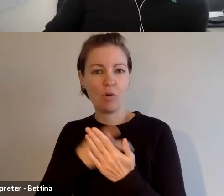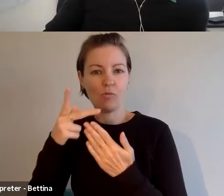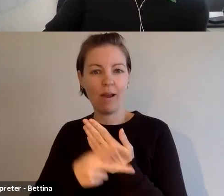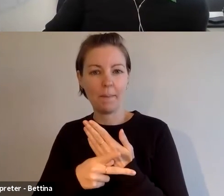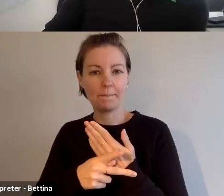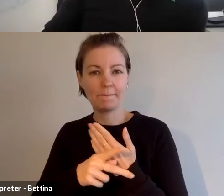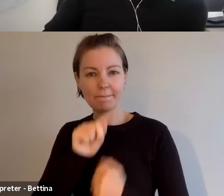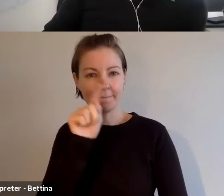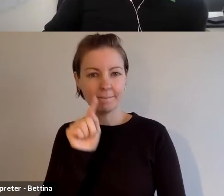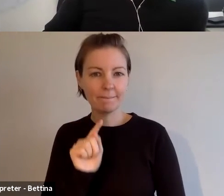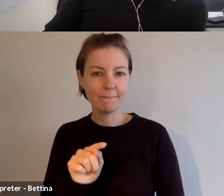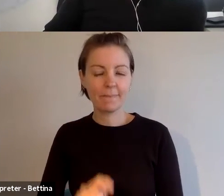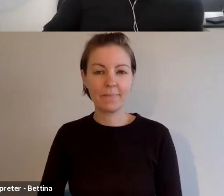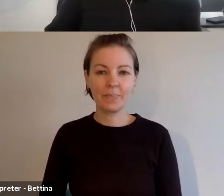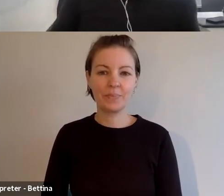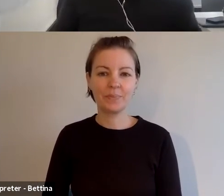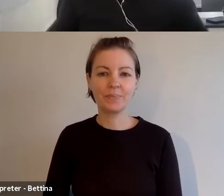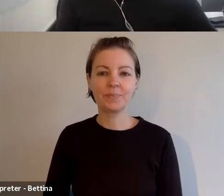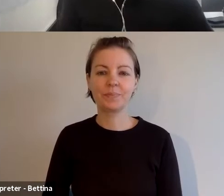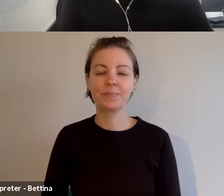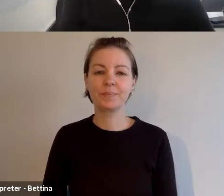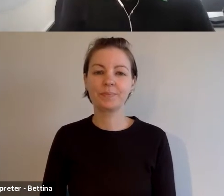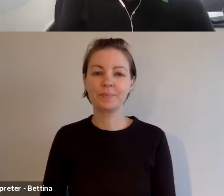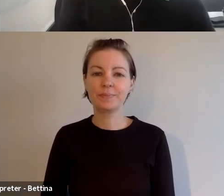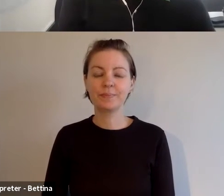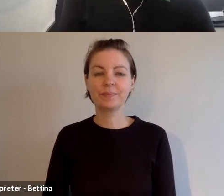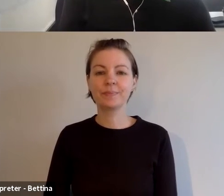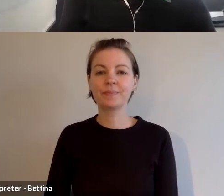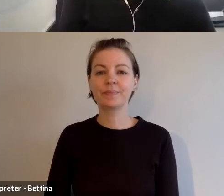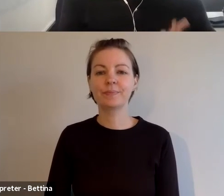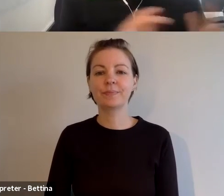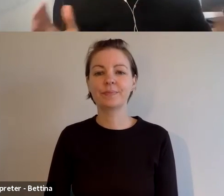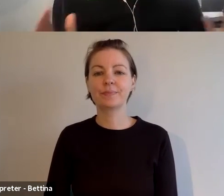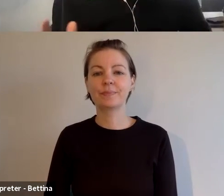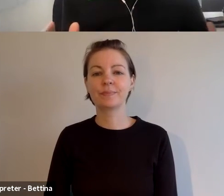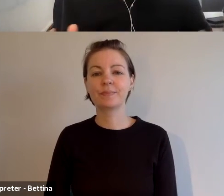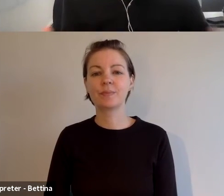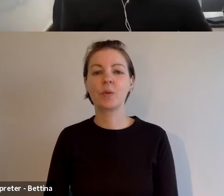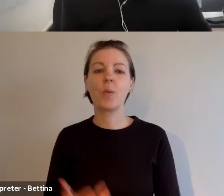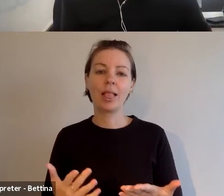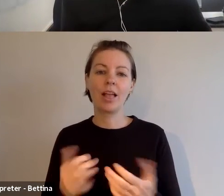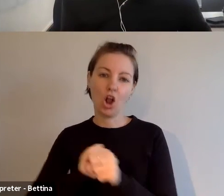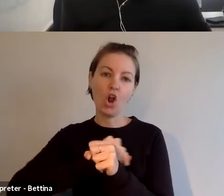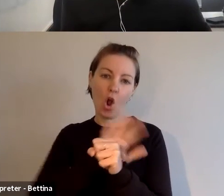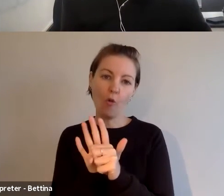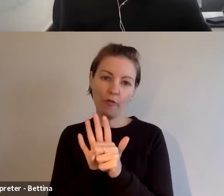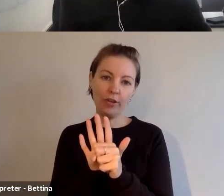If we are talking about – probably covid is the biggest change that has had an impact